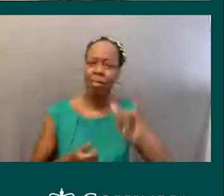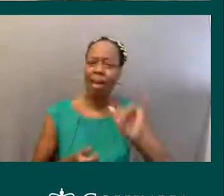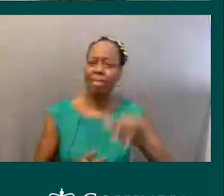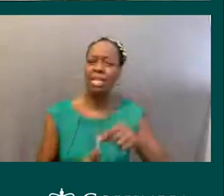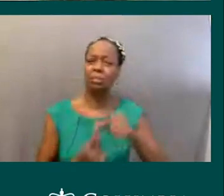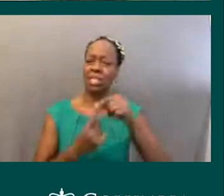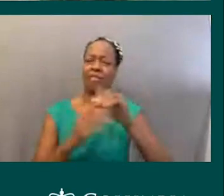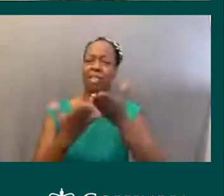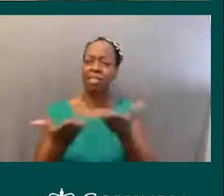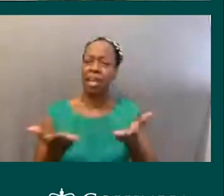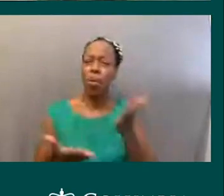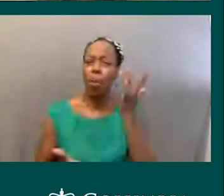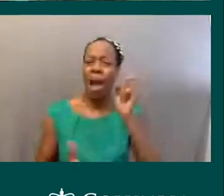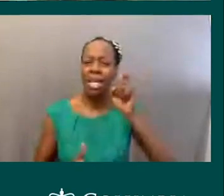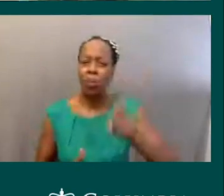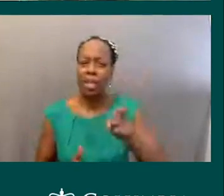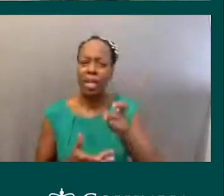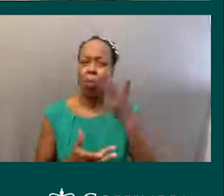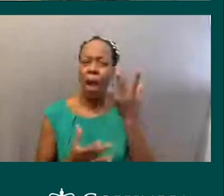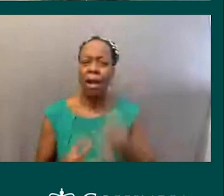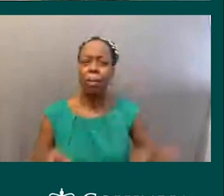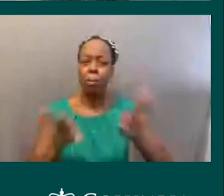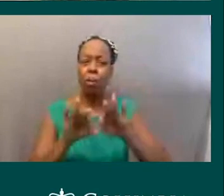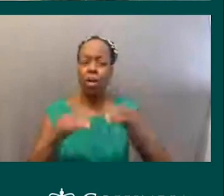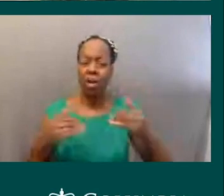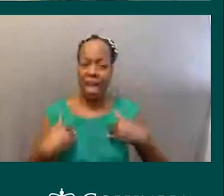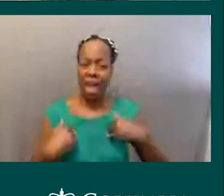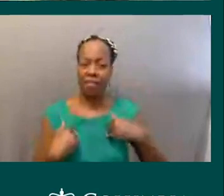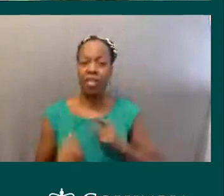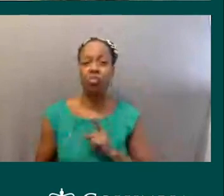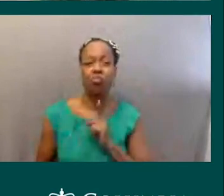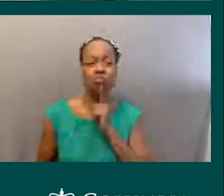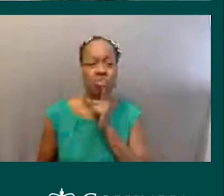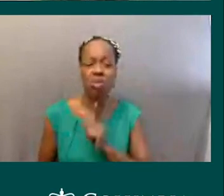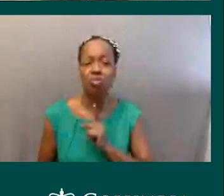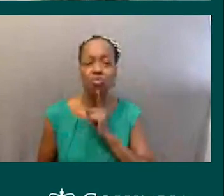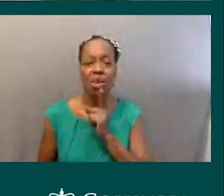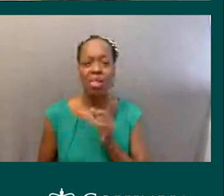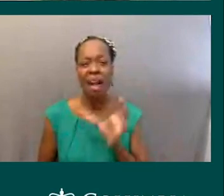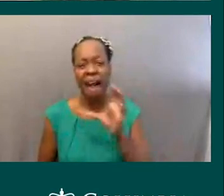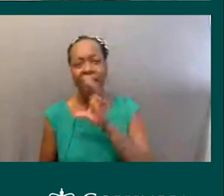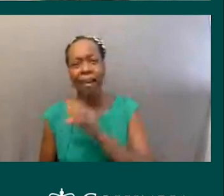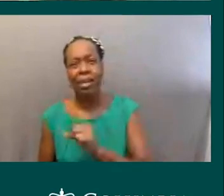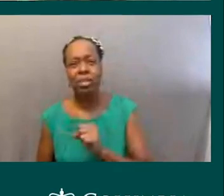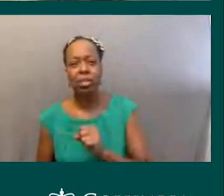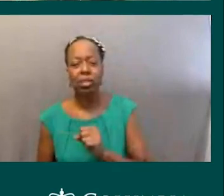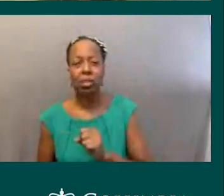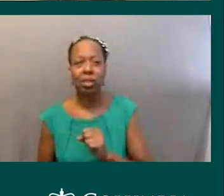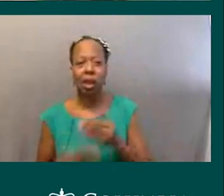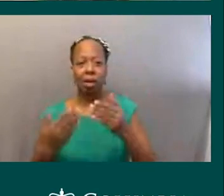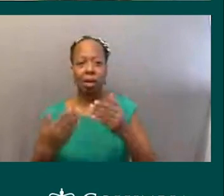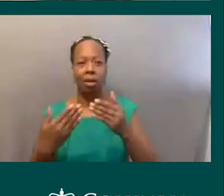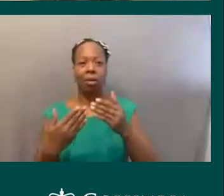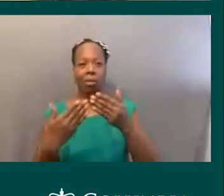why do you need one? So why is it so important to have these really, I suppose rod care team around you?